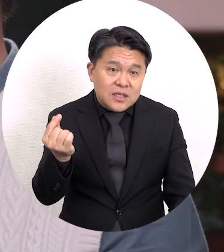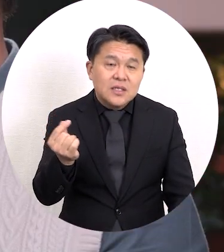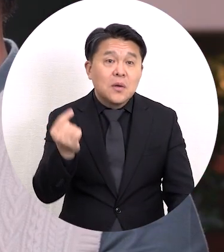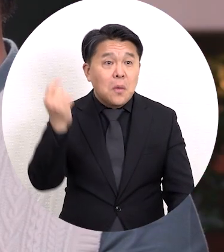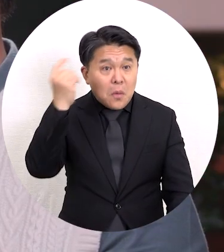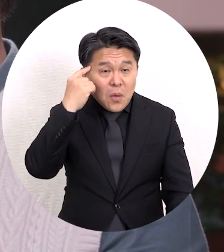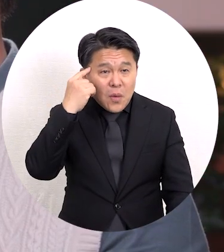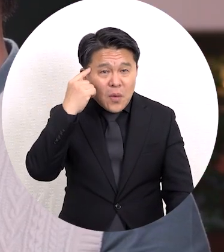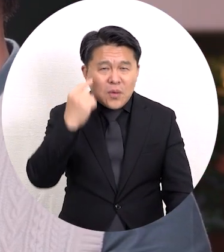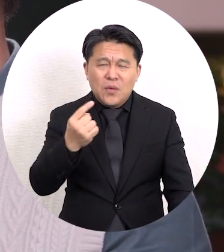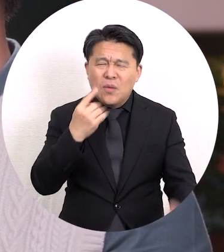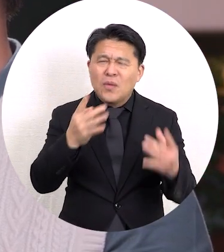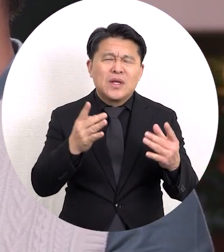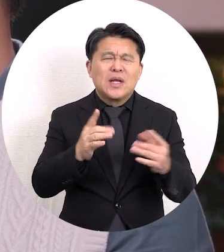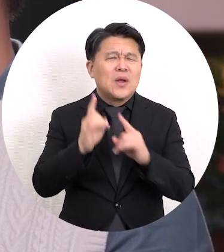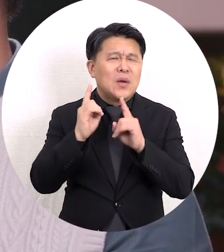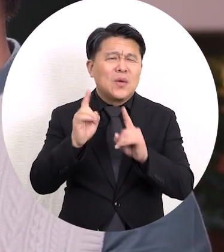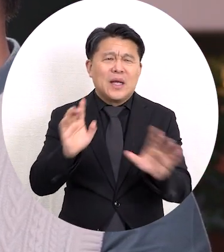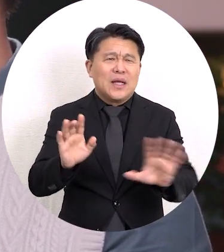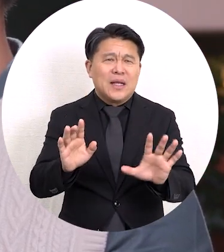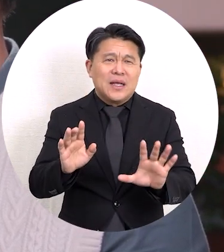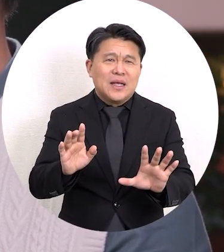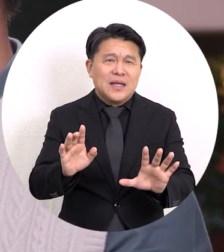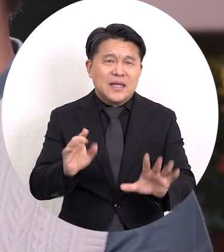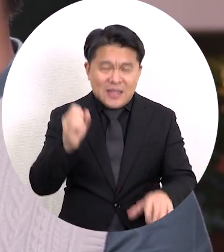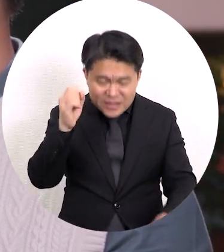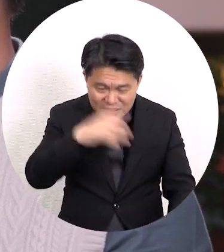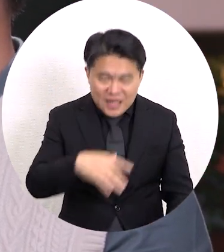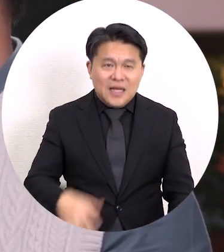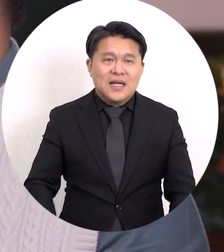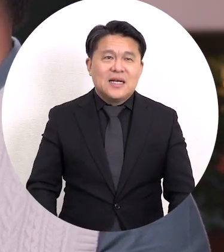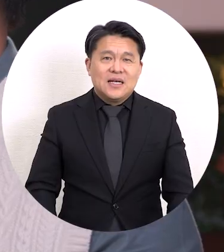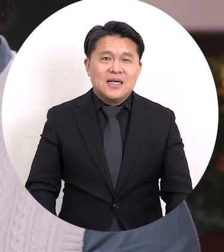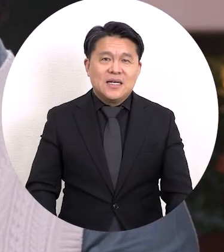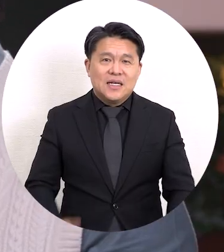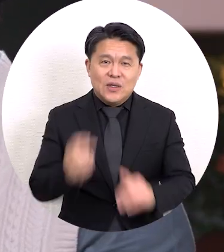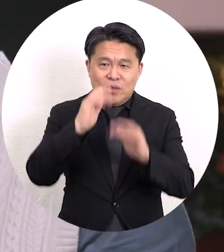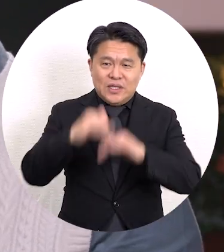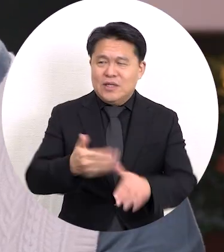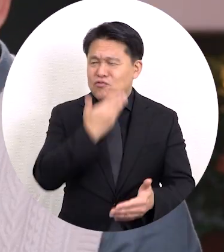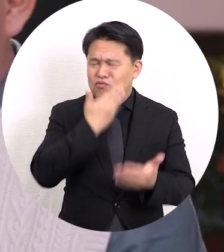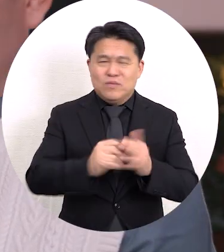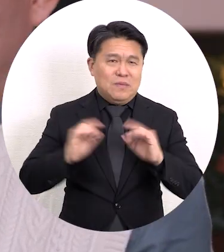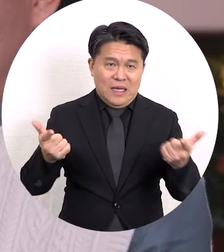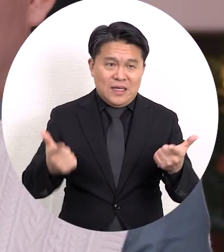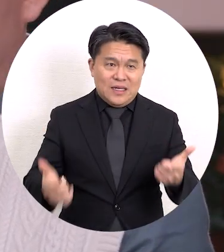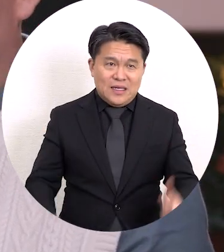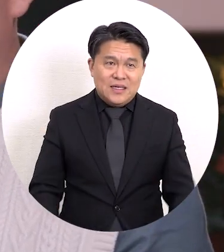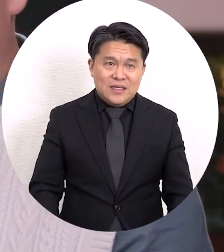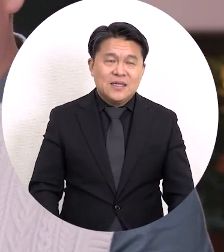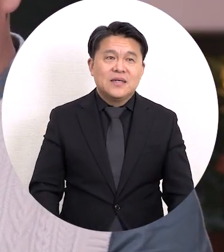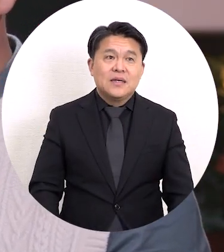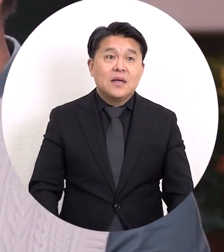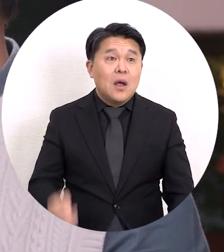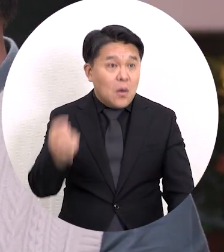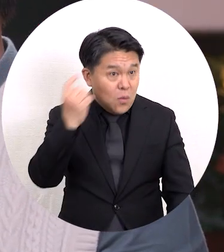the lyrics are functionally abstract, not explicit. The reason for this is